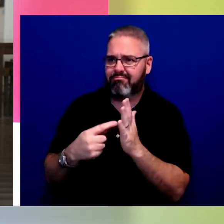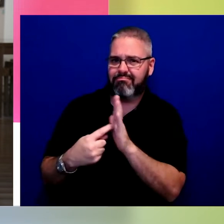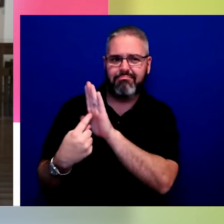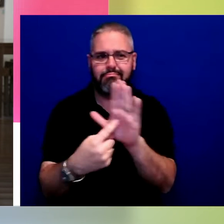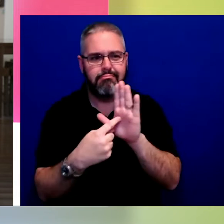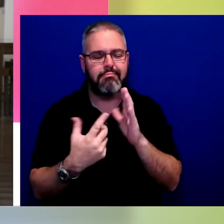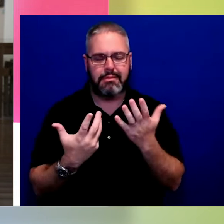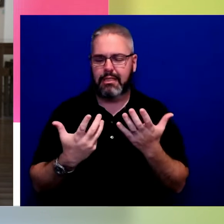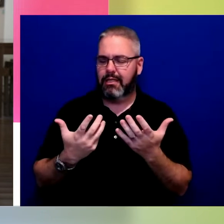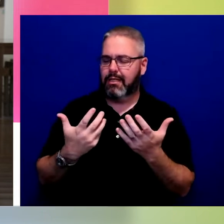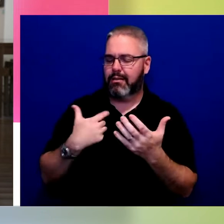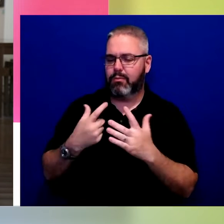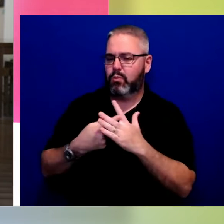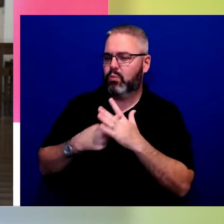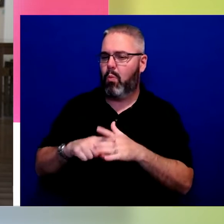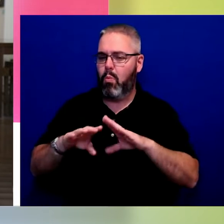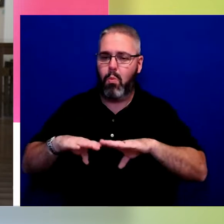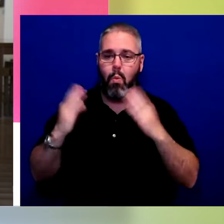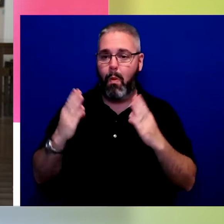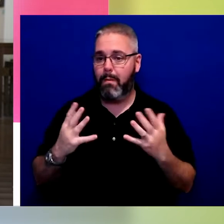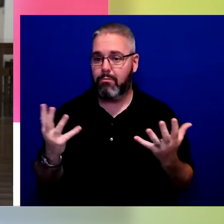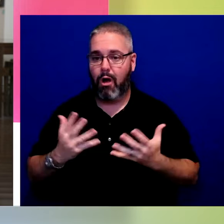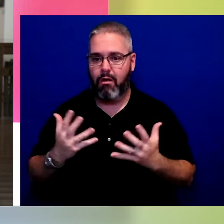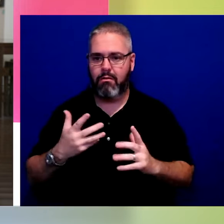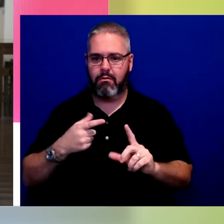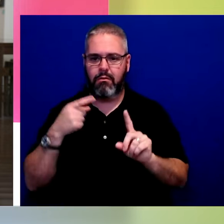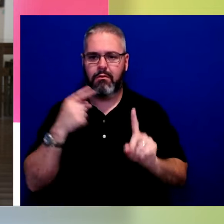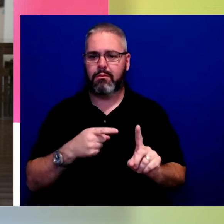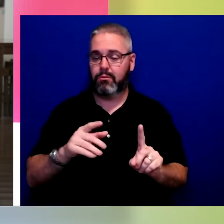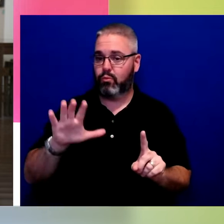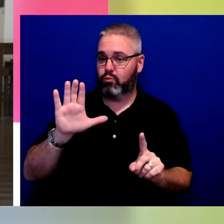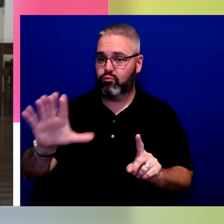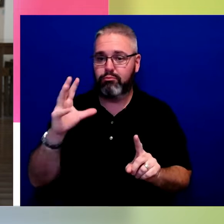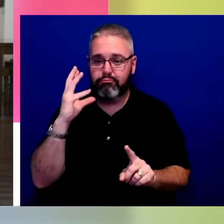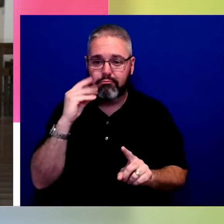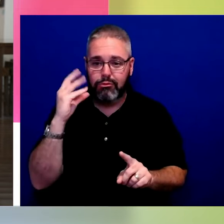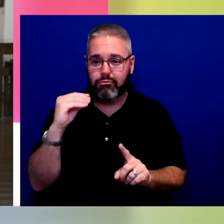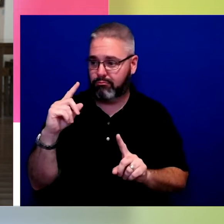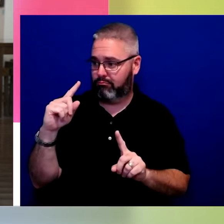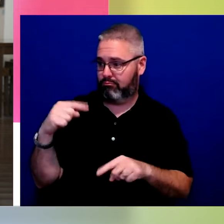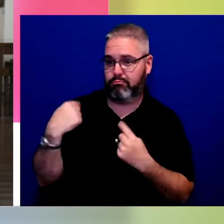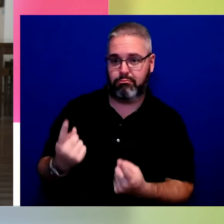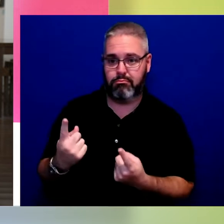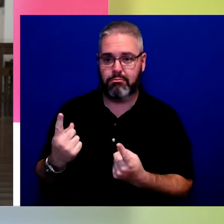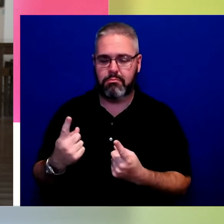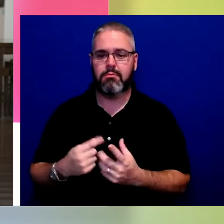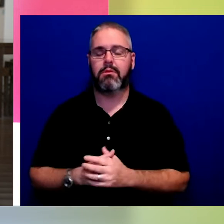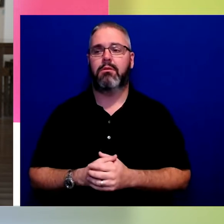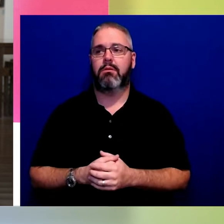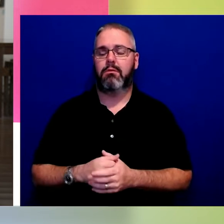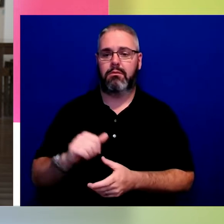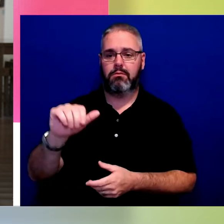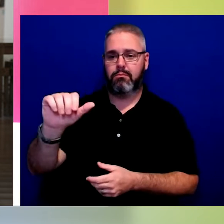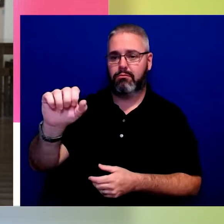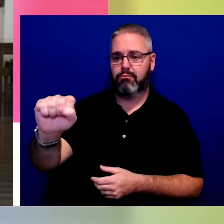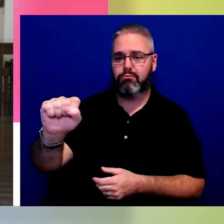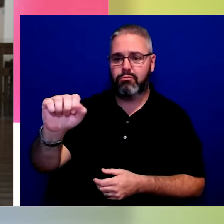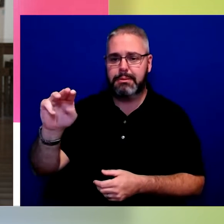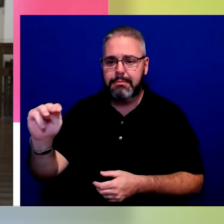And I'm gonna start with your journey, social media, your work with Team Gleason.